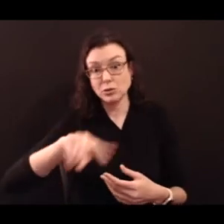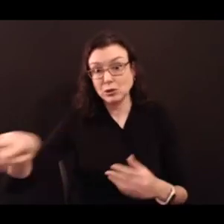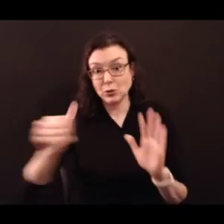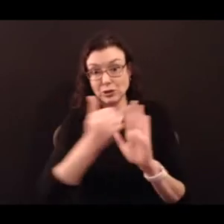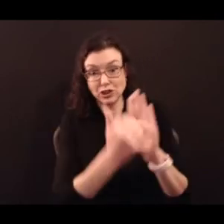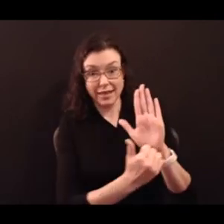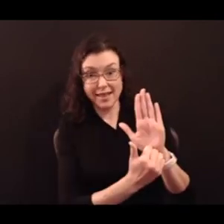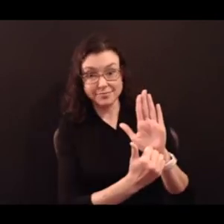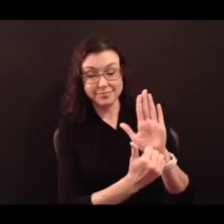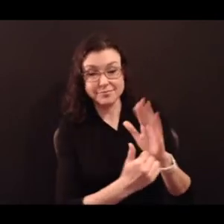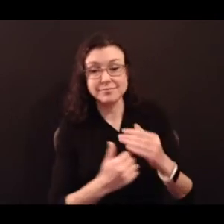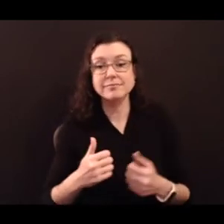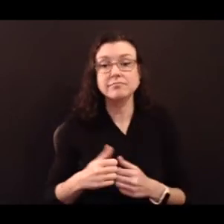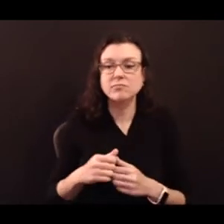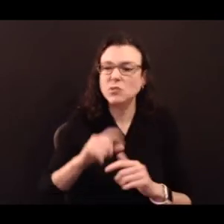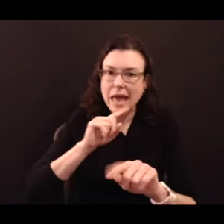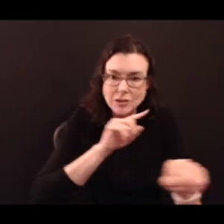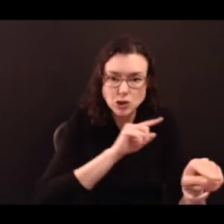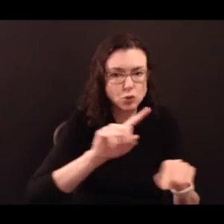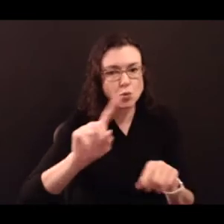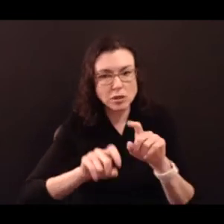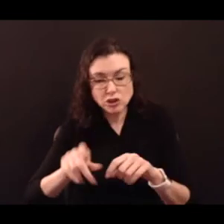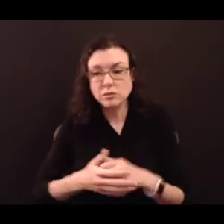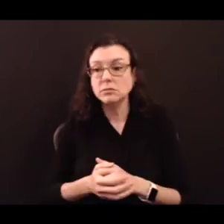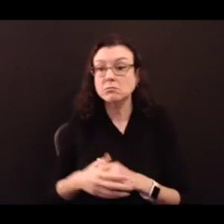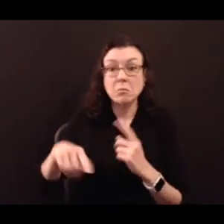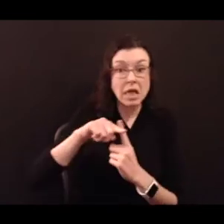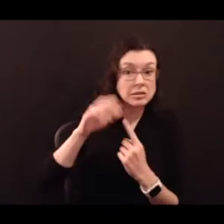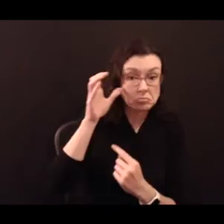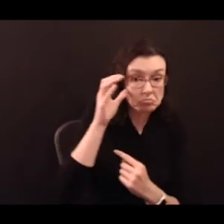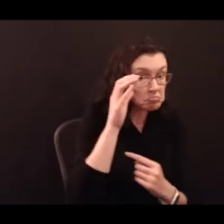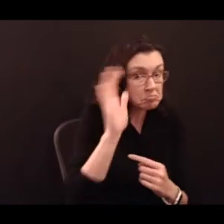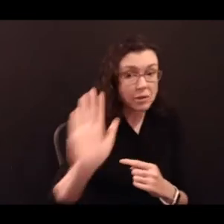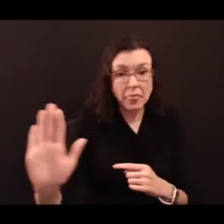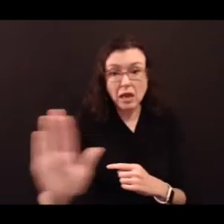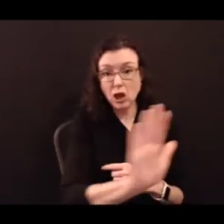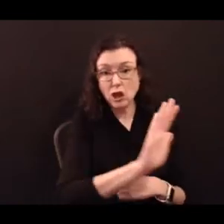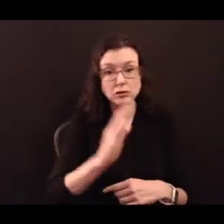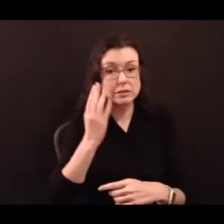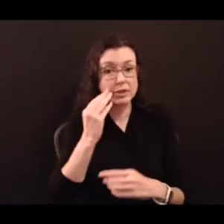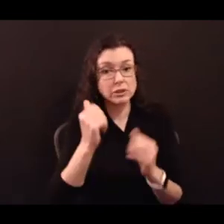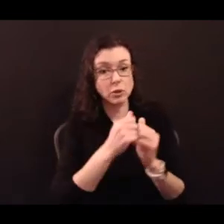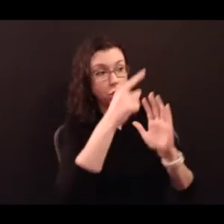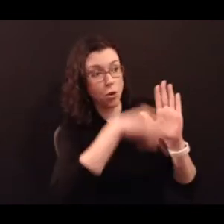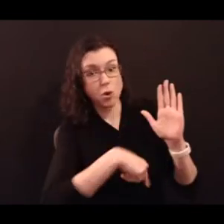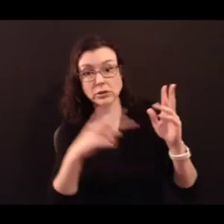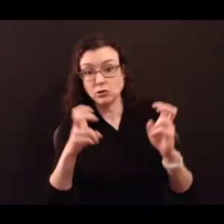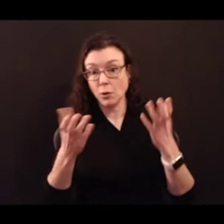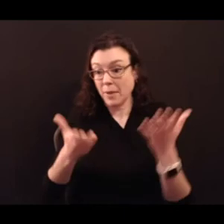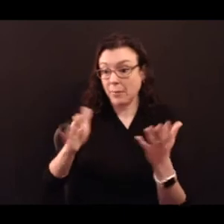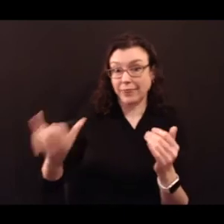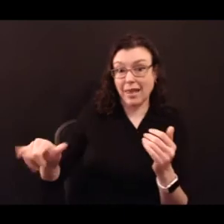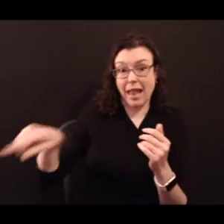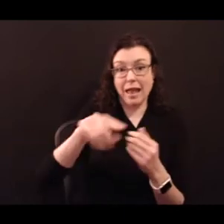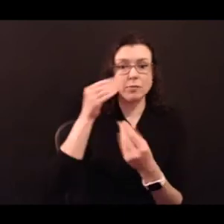to the public, answer questions they may have. Plus, listen to any experiences they may share